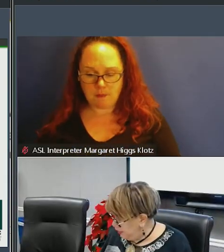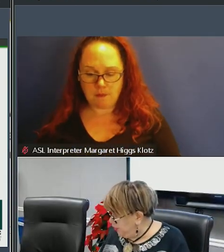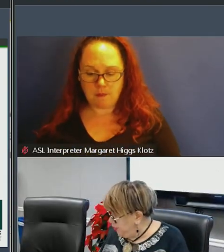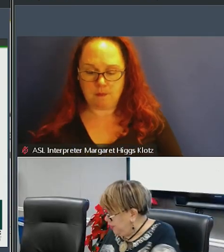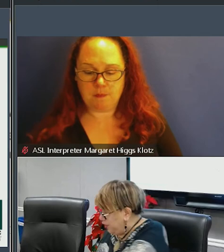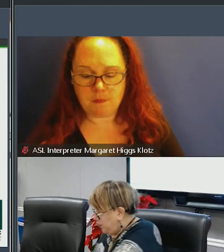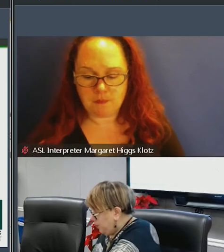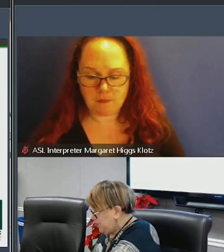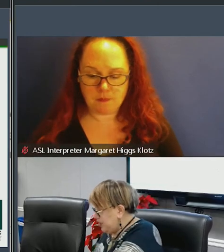Huge list.